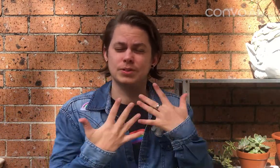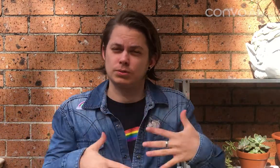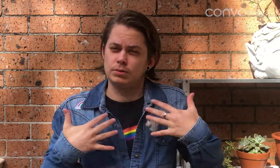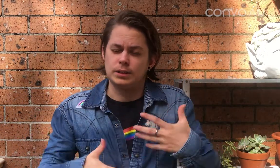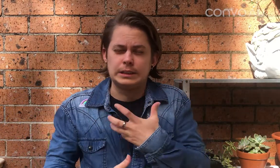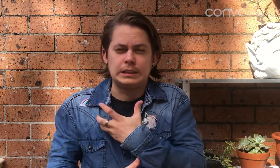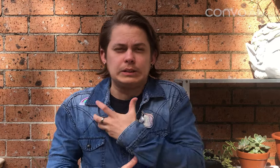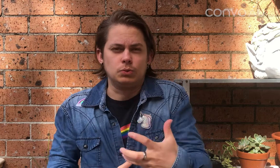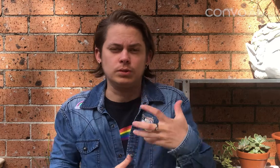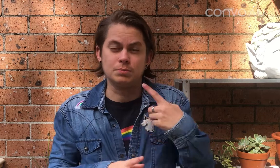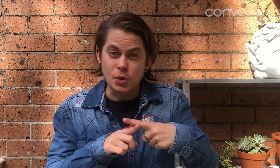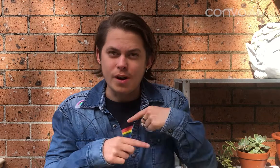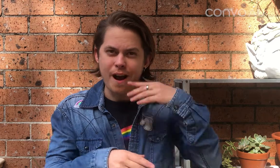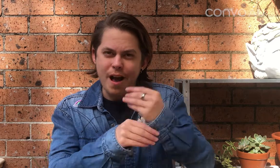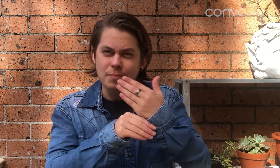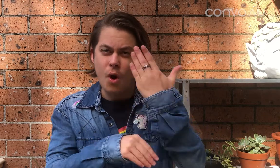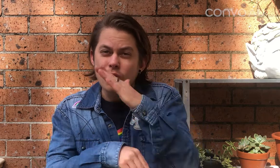LSF is a very rich language and has enabled me to learn other languages.